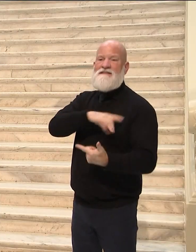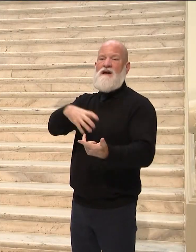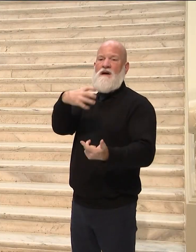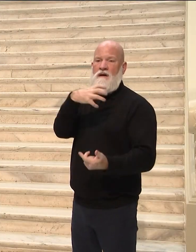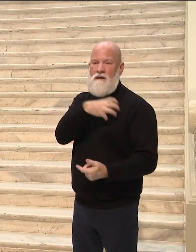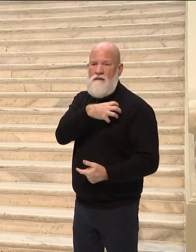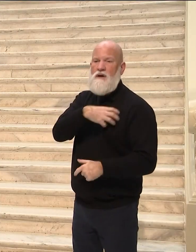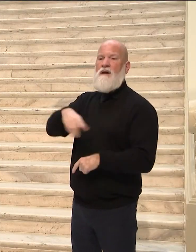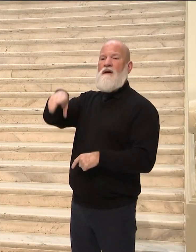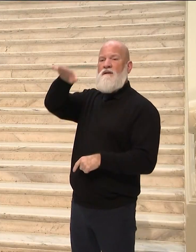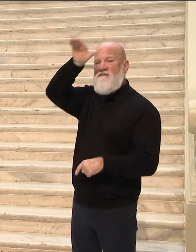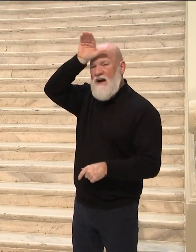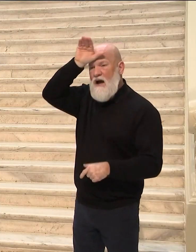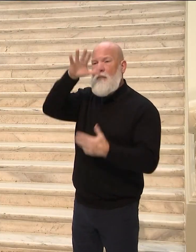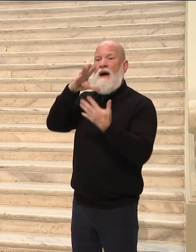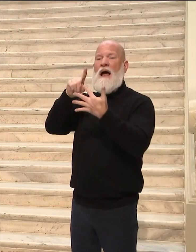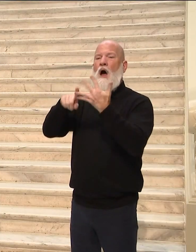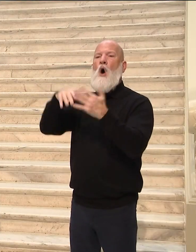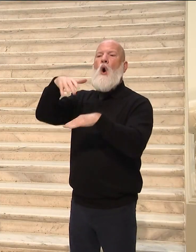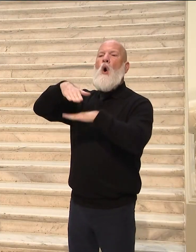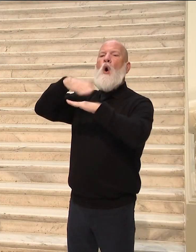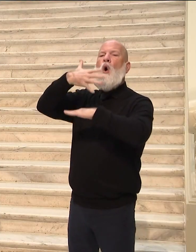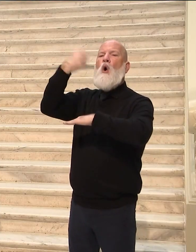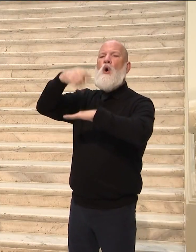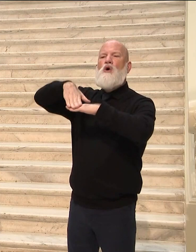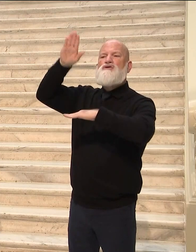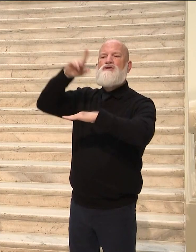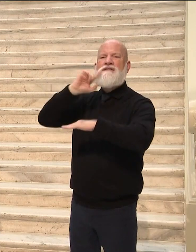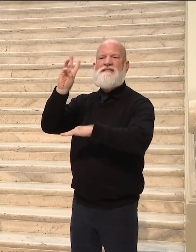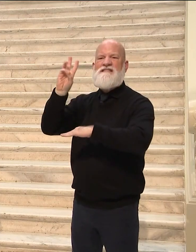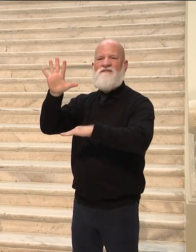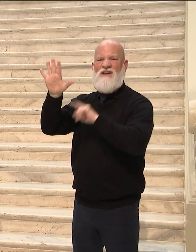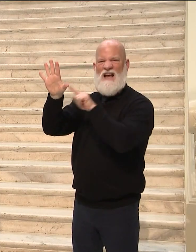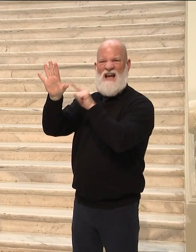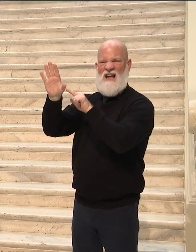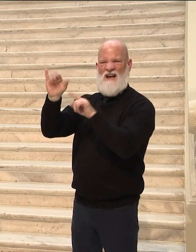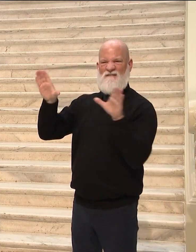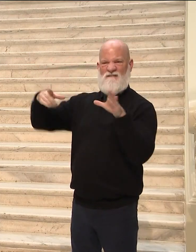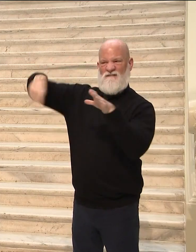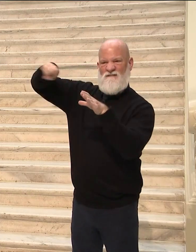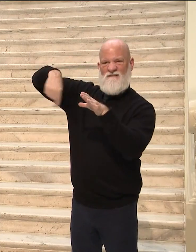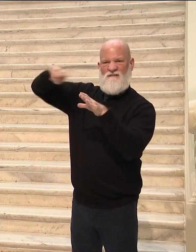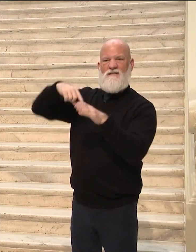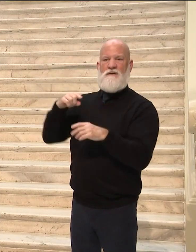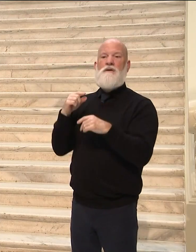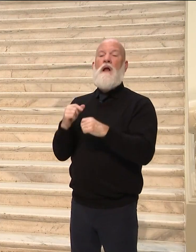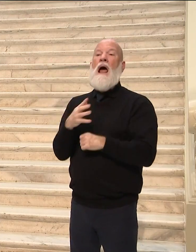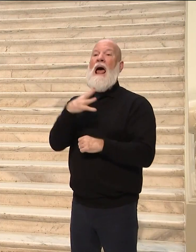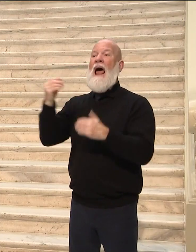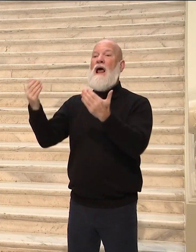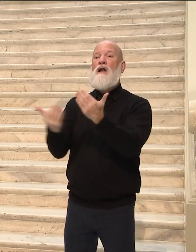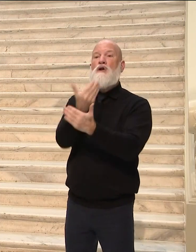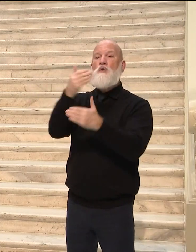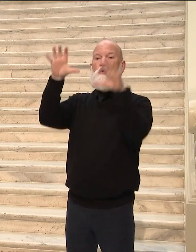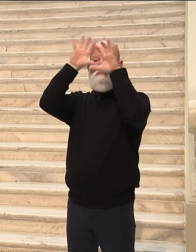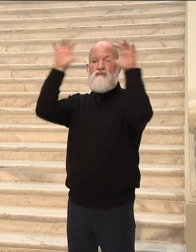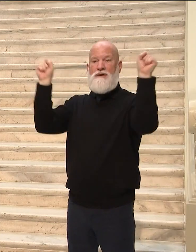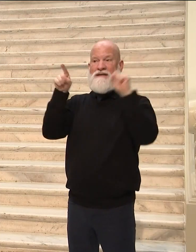THEM TO PUBLIC HEALTH CLINICS. KEMP SAID NOTHING WOULD THEM TO PUBLIC HEALTH CLINICS. KEMP SAID NOTHING WOULD CHANGE KEMP SAID NOTHING WOULD CHANGE KEMP SAID NOTHING WOULD CHANGE MUCH KEMP SAID NOTHING WOULD CHANGE MUCH ON KEMP SAID NOTHING WOULD CHANGE MUCH ON THE KEMP SAID NOTHING WOULD CHANGE MUCH ON THE SUPPLY KEMP SAID NOTHING WOULD CHANGE MUCH ON THE SUPPLY END KEMP SAID NOTHING WOULD CHANGE MUCH ON THE SUPPLY END FOR MUCH ON THE SUPPLY END FOR MUCH ON THE SUPPLY END FOR SEVERAL MUCH ON THE SUPPLY END FOR SEVERAL WEEKS. SEVERAL WEEKS. SEVERAL WEEKS. >> SEVERAL WEEKS. >> WE SEVERAL WEEKS. >> WE HAVE SEVERAL WEEKS. >> WE HAVE NOT SEVERAL WEEKS. >> WE HAVE NOT YET SEVERAL WEEKS. >> WE HAVE NOT YET BEEN WE HAVE NOT YET BEEN WE HAVE NOT YET BEEN INFORMED WE HAVE NOT YET BEEN INFORMED BY WE HAVE NOT YET BEEN INFORMED BY THE WE HAVE NOT YET BEEN INFORMED BY THE BIDEN INFORMED BY THE BIDEN INFORMED BY THE BIDEN ADMINISTRATION INFORMED BY THE BIDEN ADMINISTRATION THAT INFORMED BY THE BIDEN ADMINISTRATION THAT WE